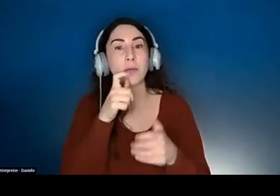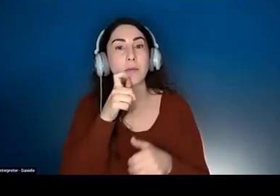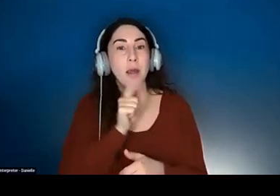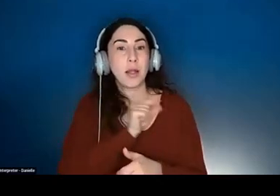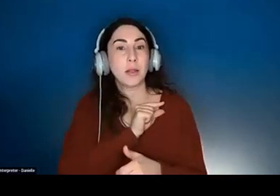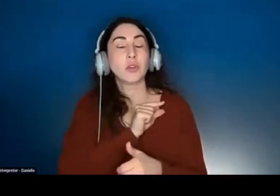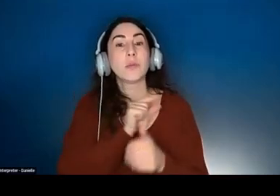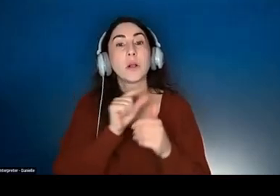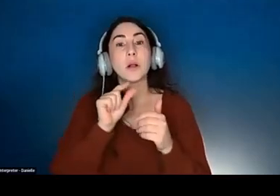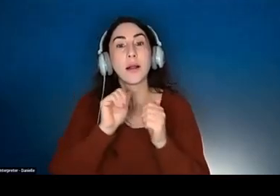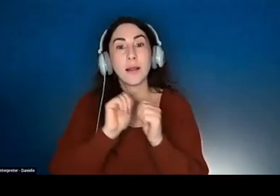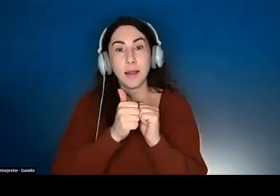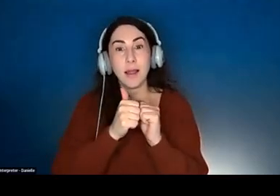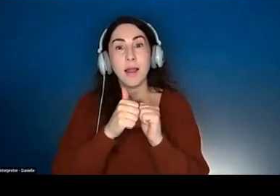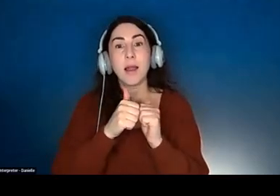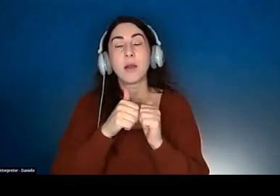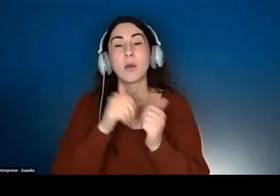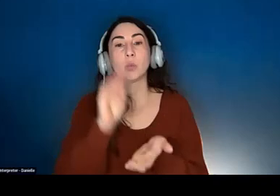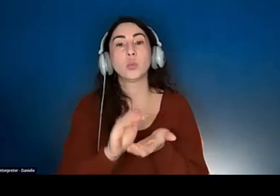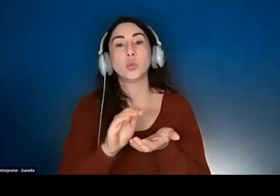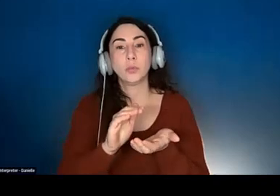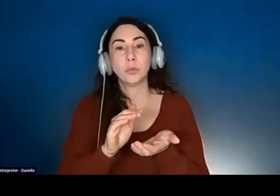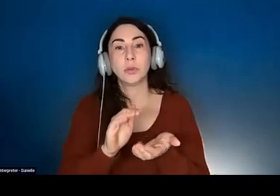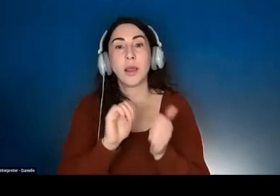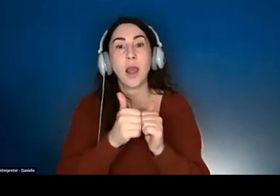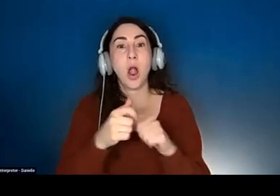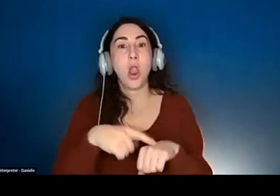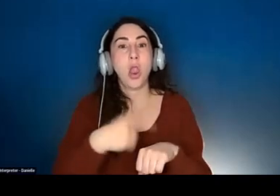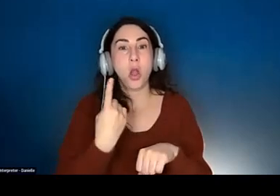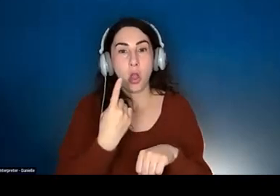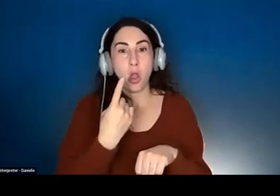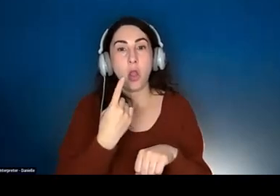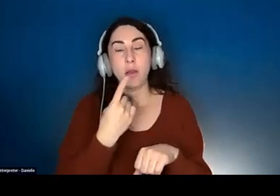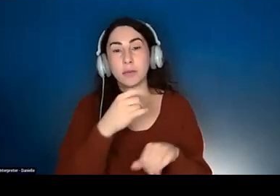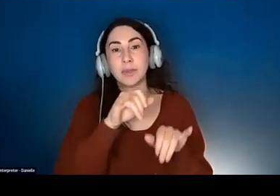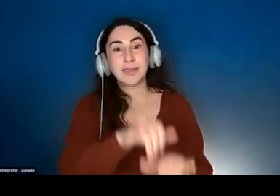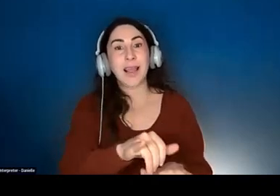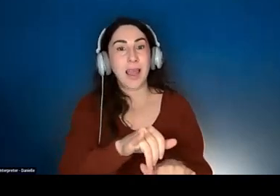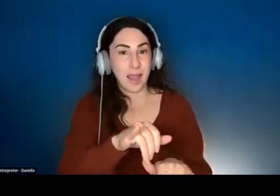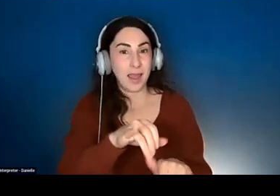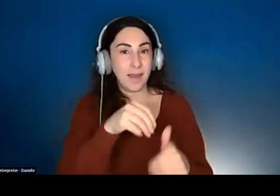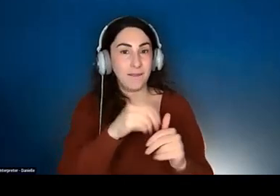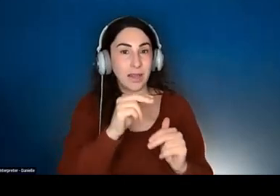institutional stay from 90 days to 60 days and also